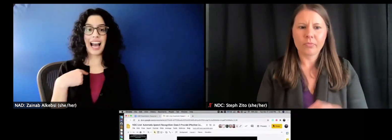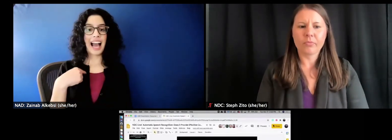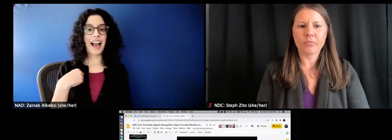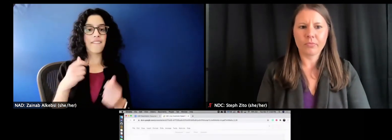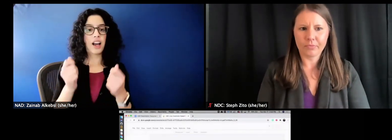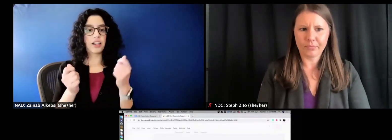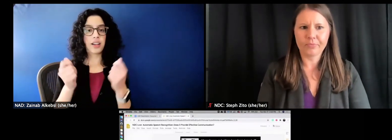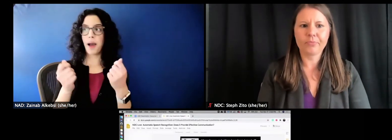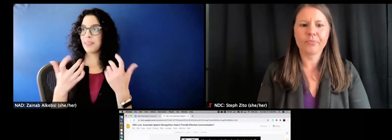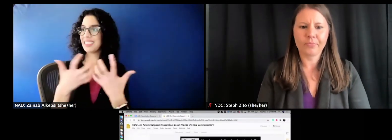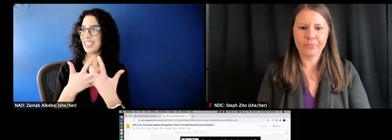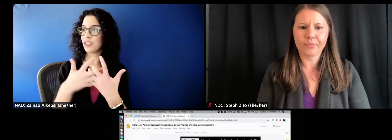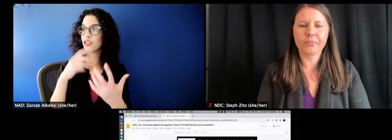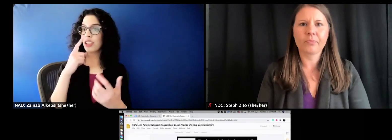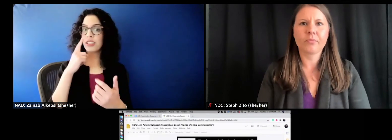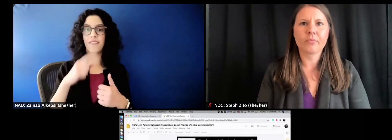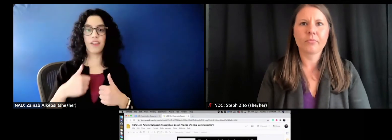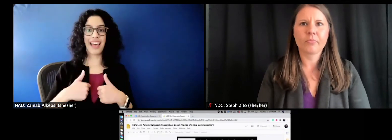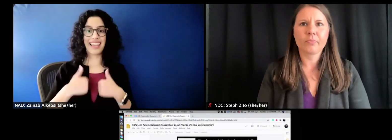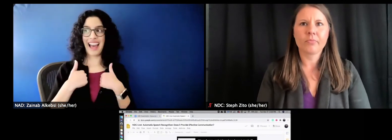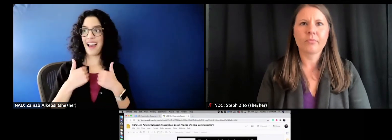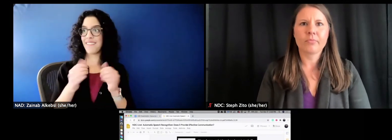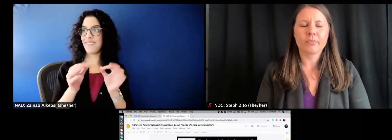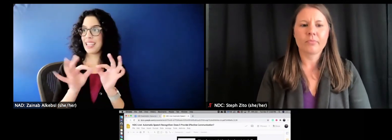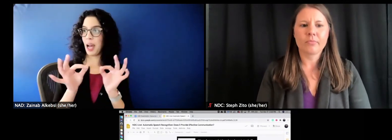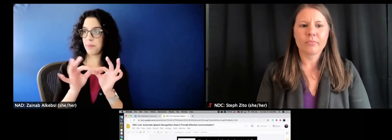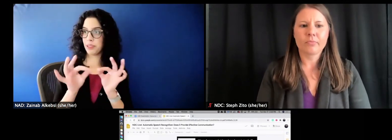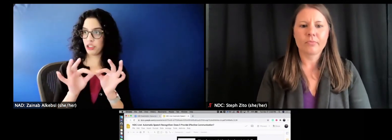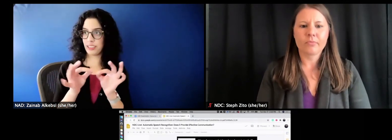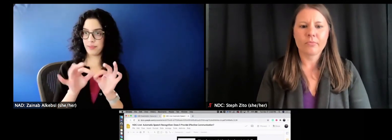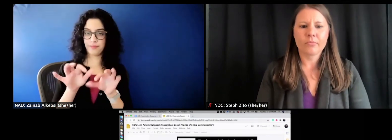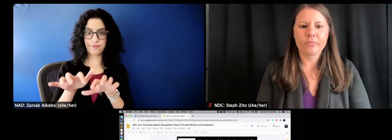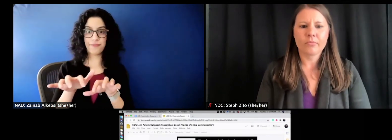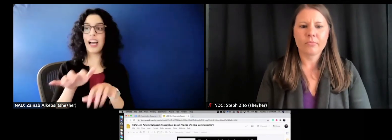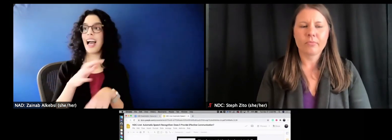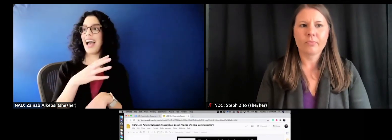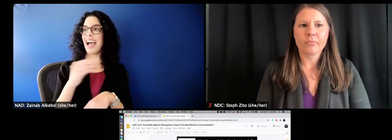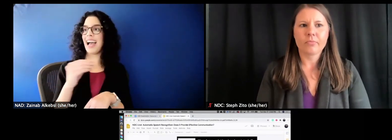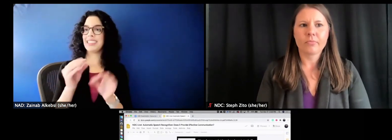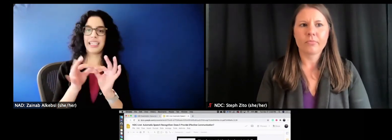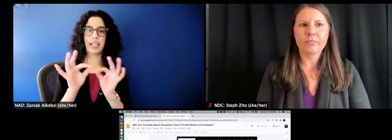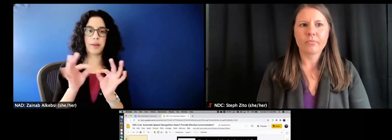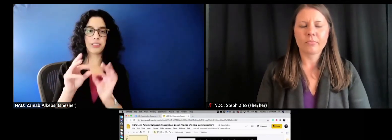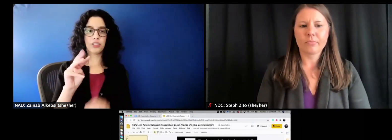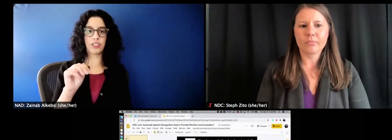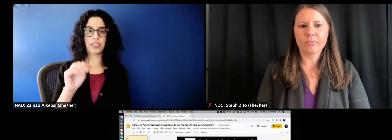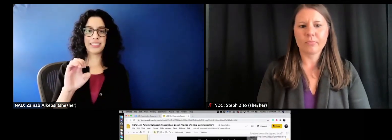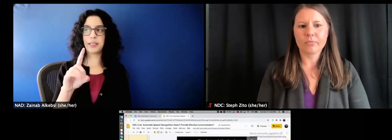I have accommodations for live captions and caption media.